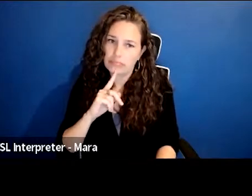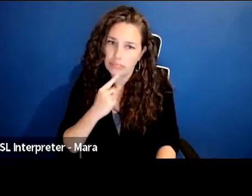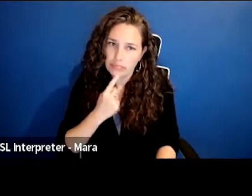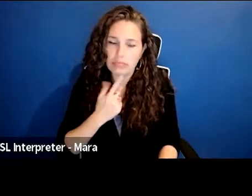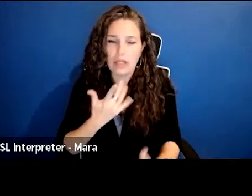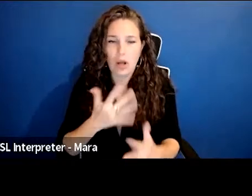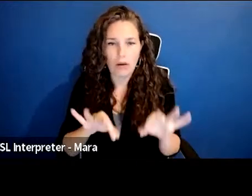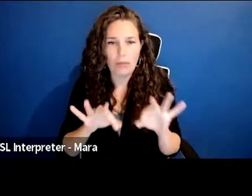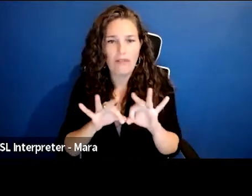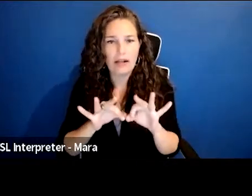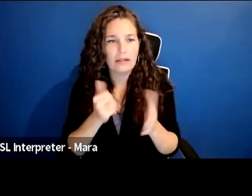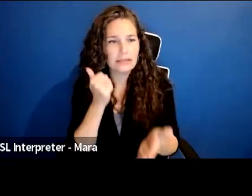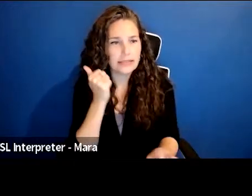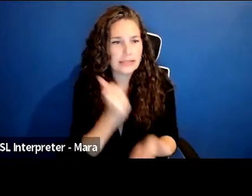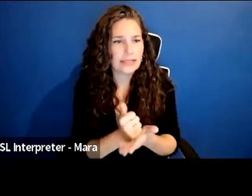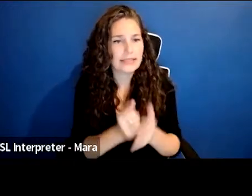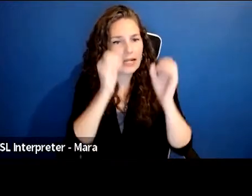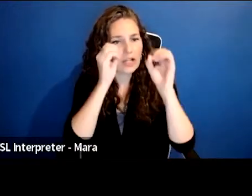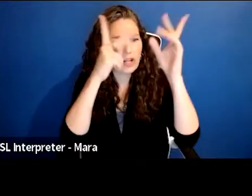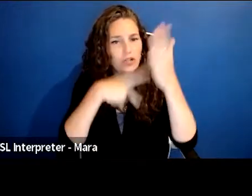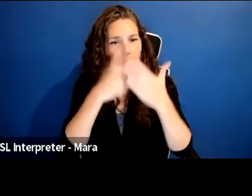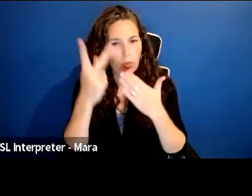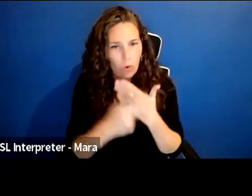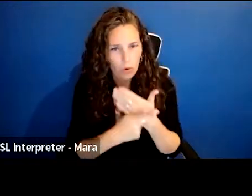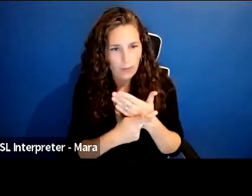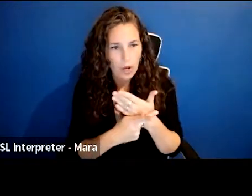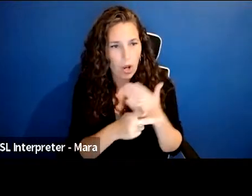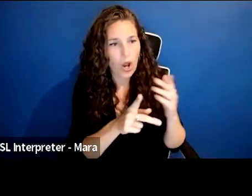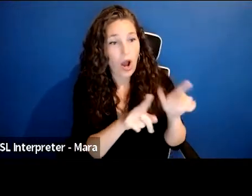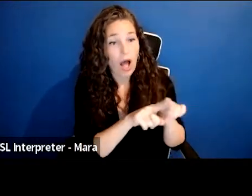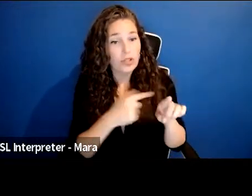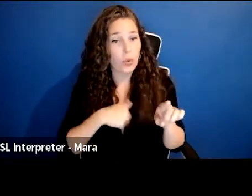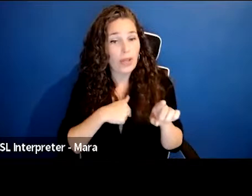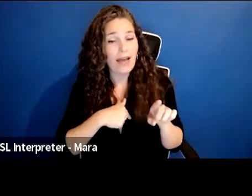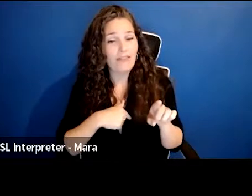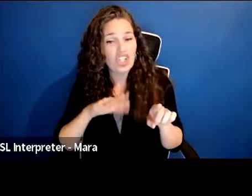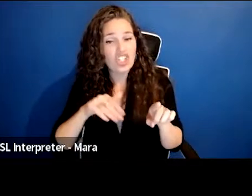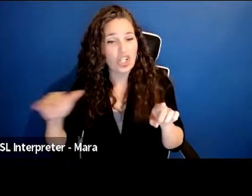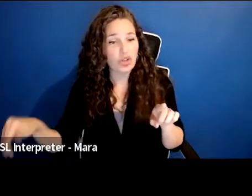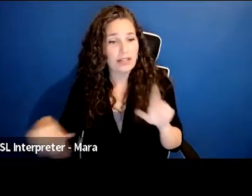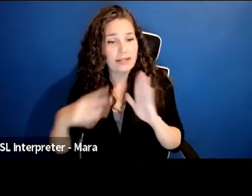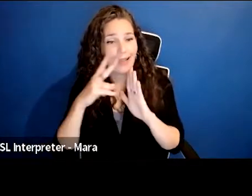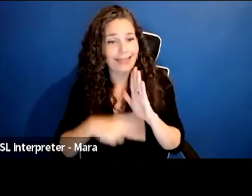And we also have a children's literacy program called Storyline Online.